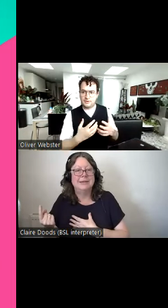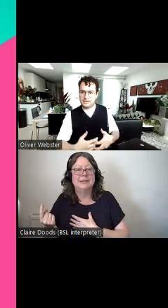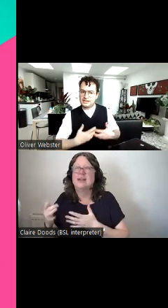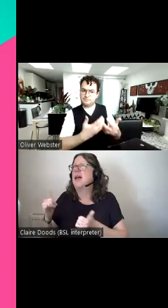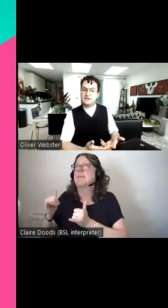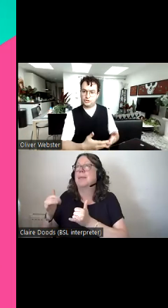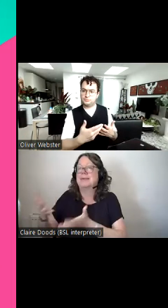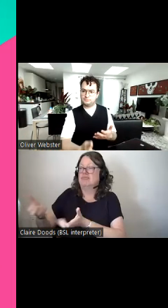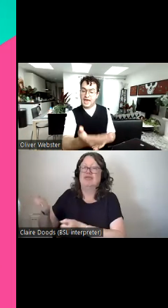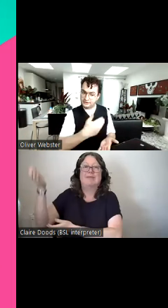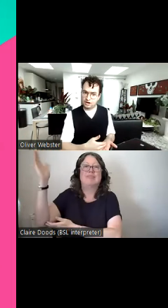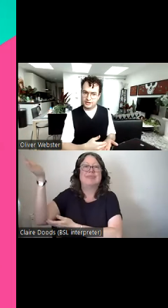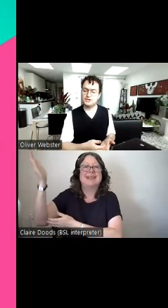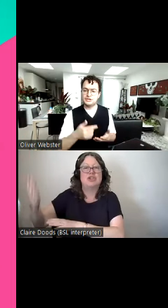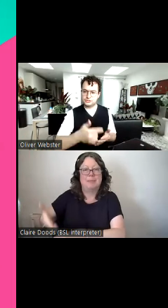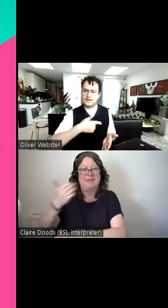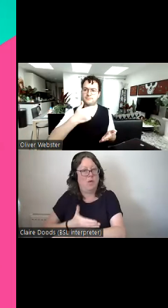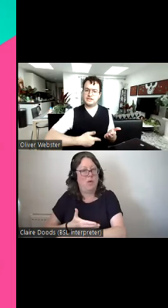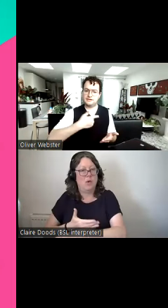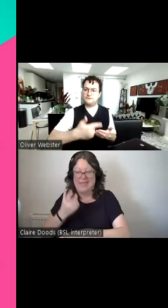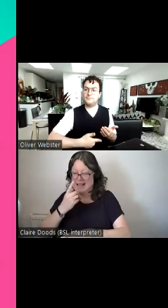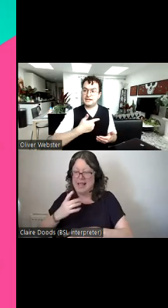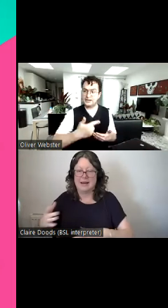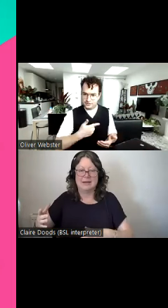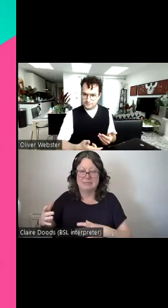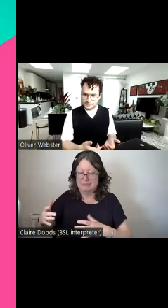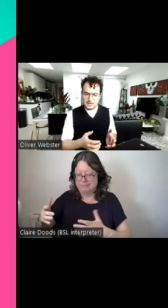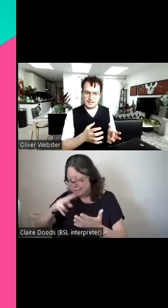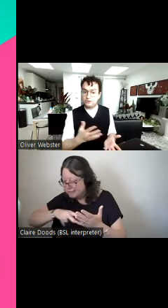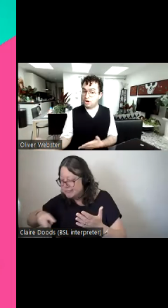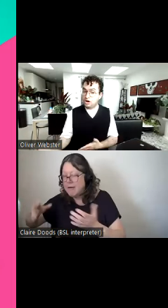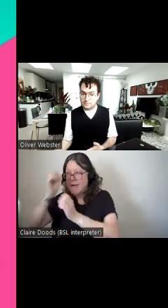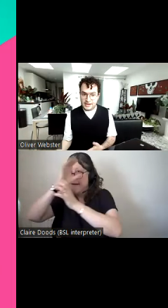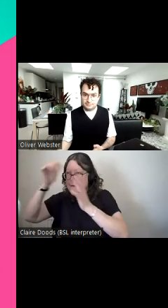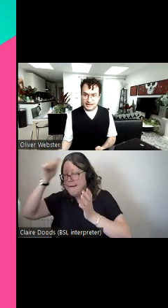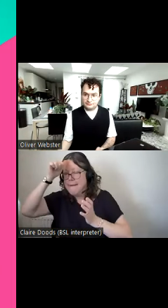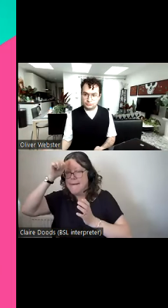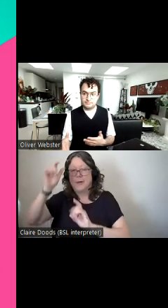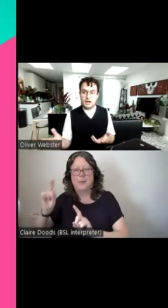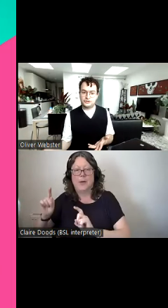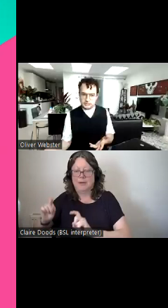They might get speaker notes ahead of time so they can be familiar with it. There are some AI platforms emerging